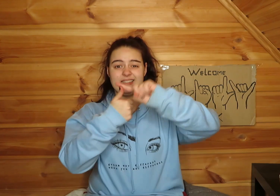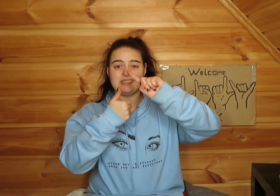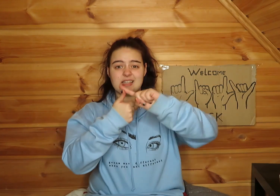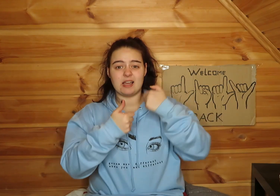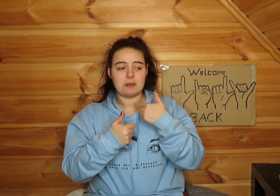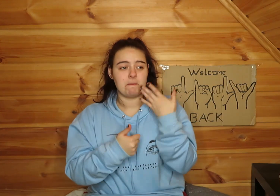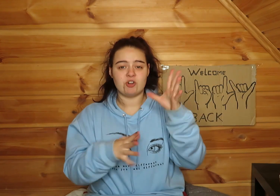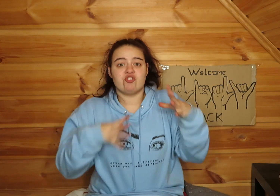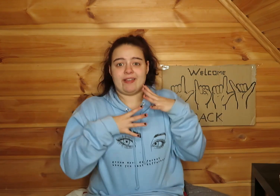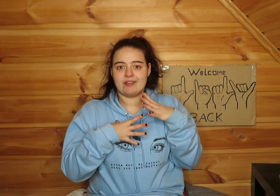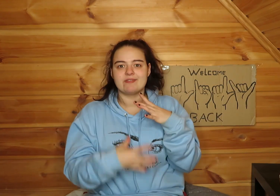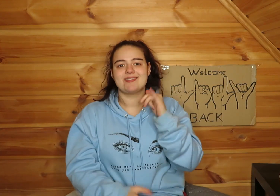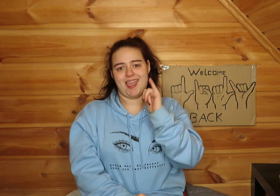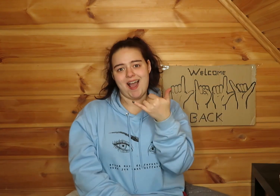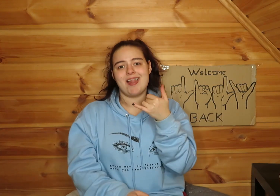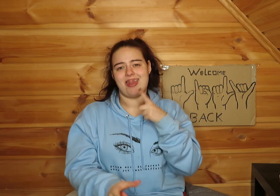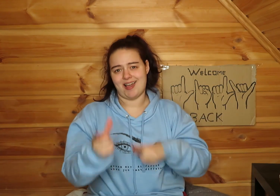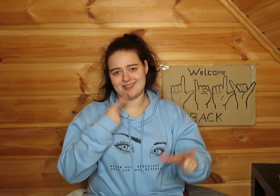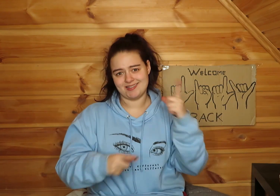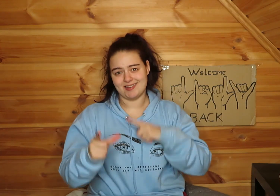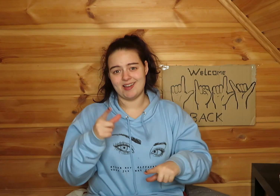For the first questions it is also true. Sadly.